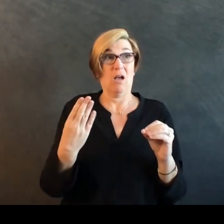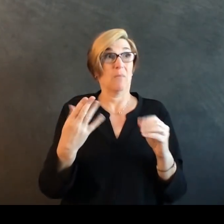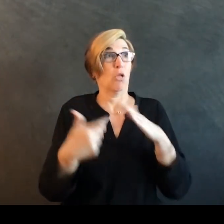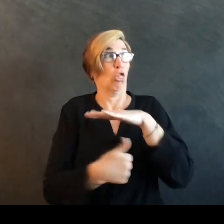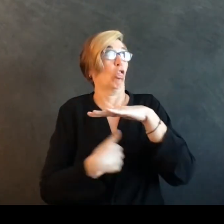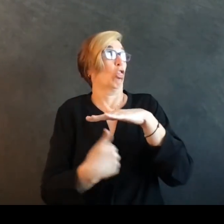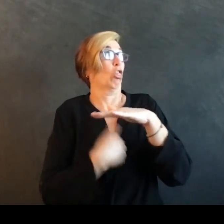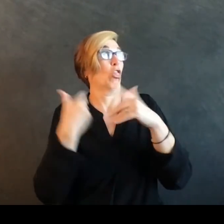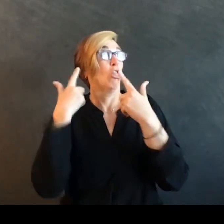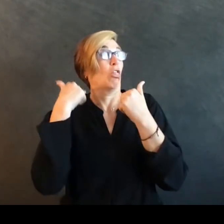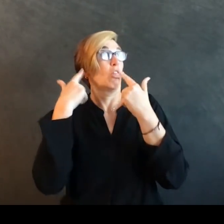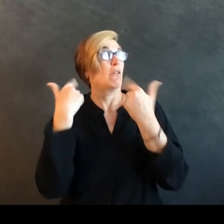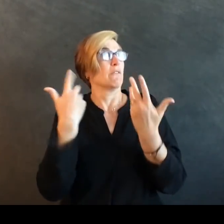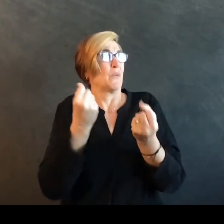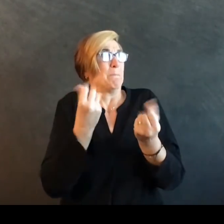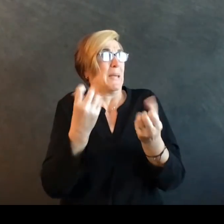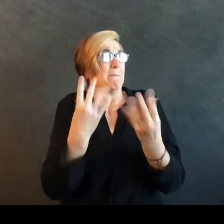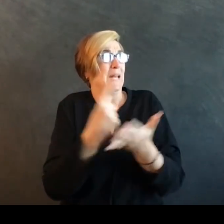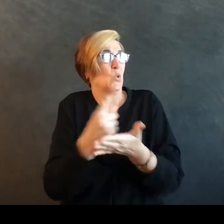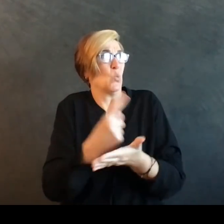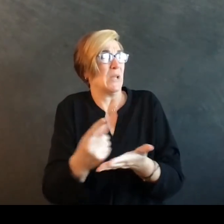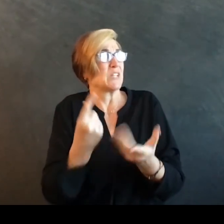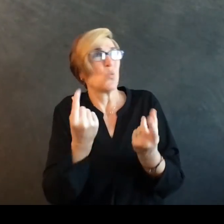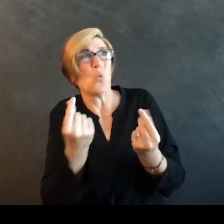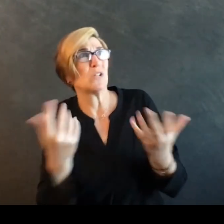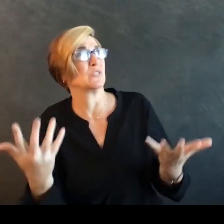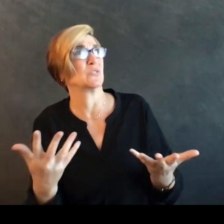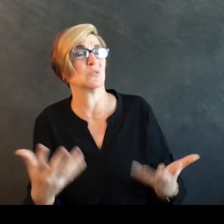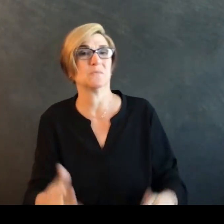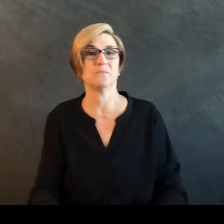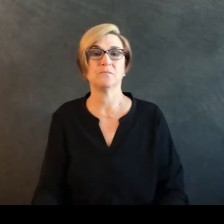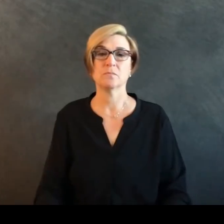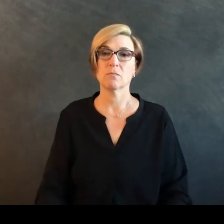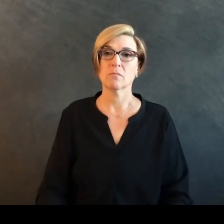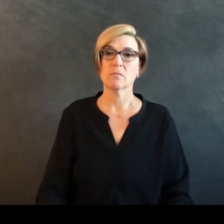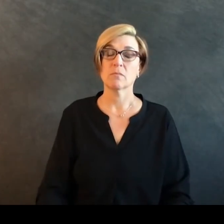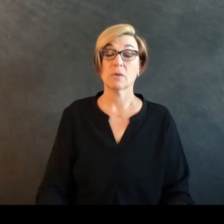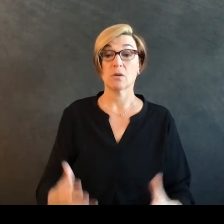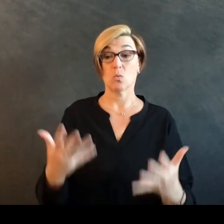are you waiting well we in designing this program we